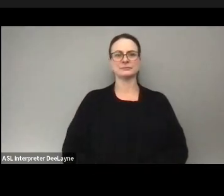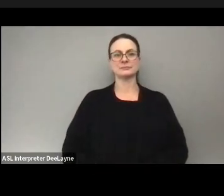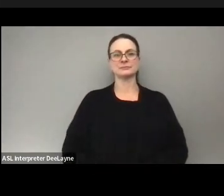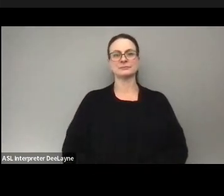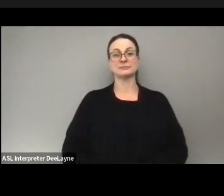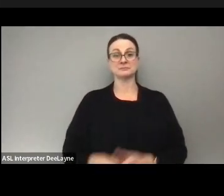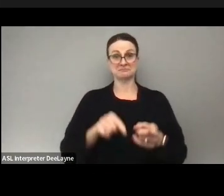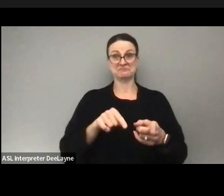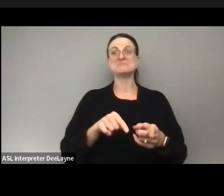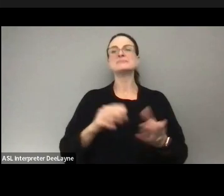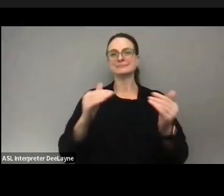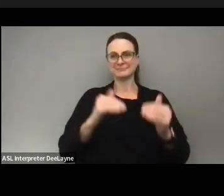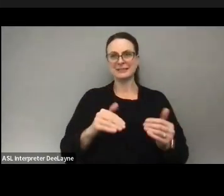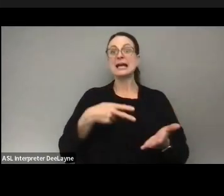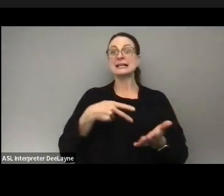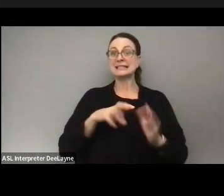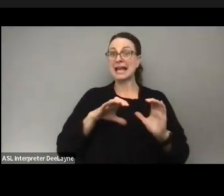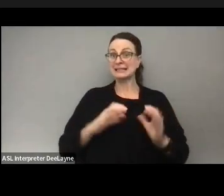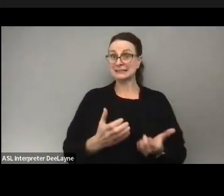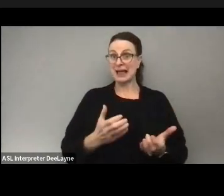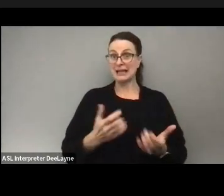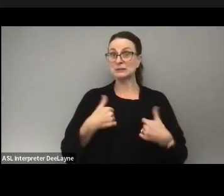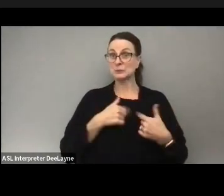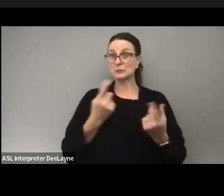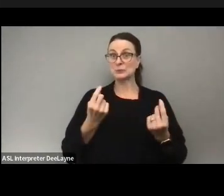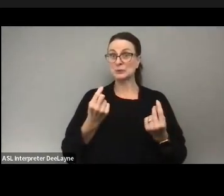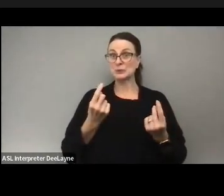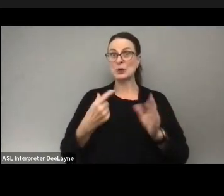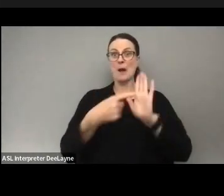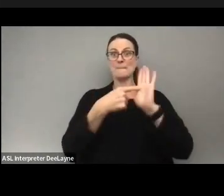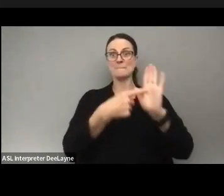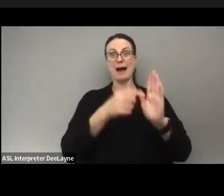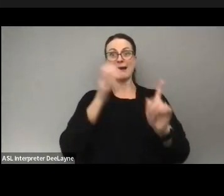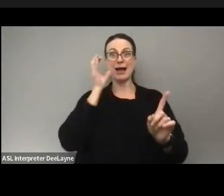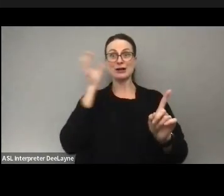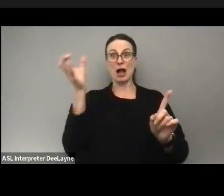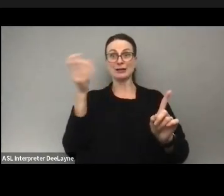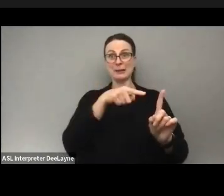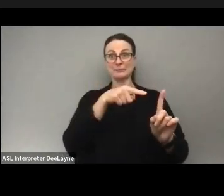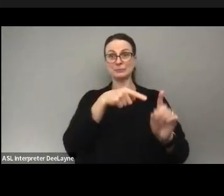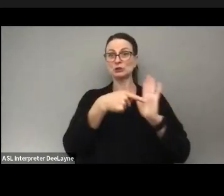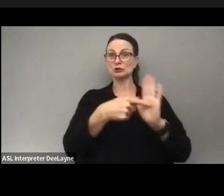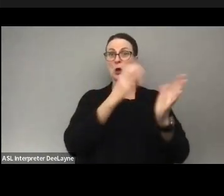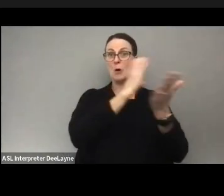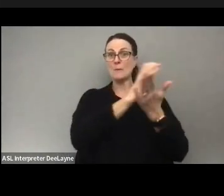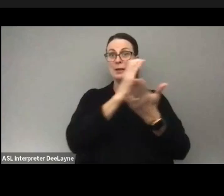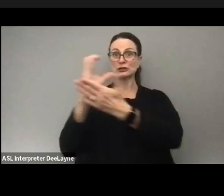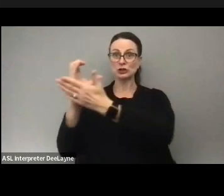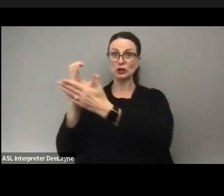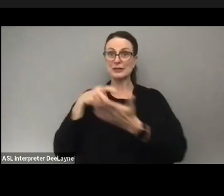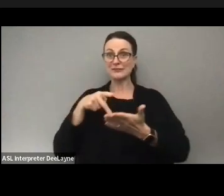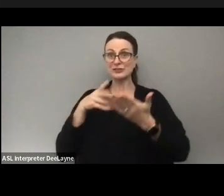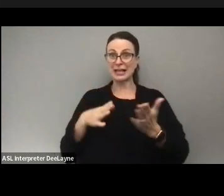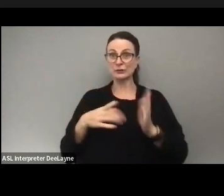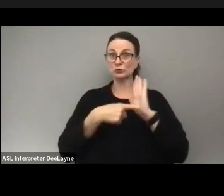In dance class, we model a concept, show photographs of dancers showing the concept,